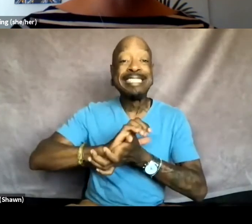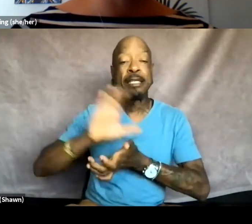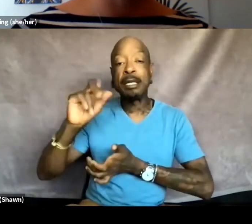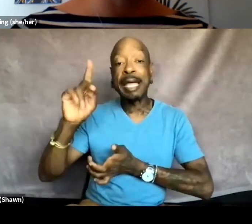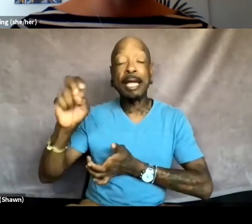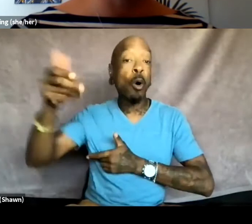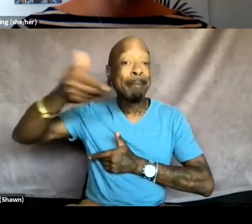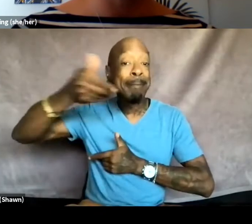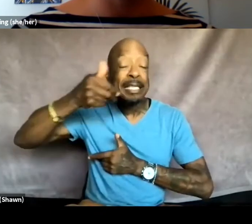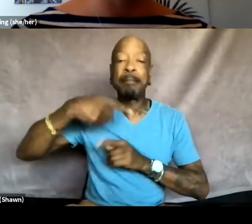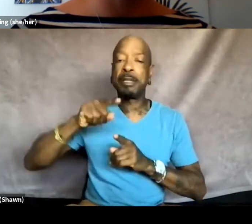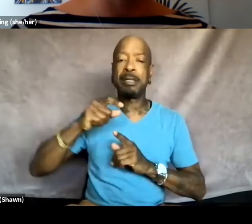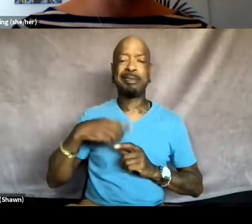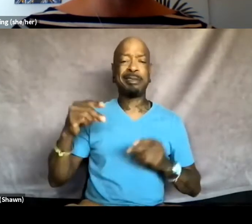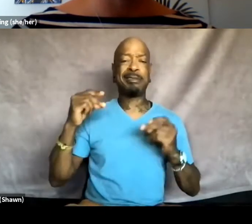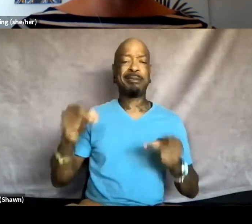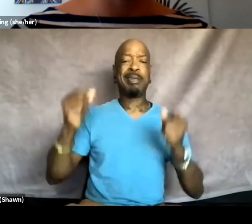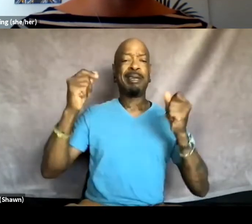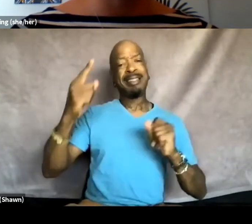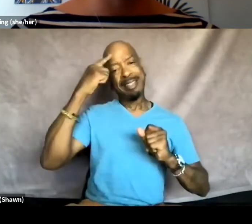inherently think that I need your weird.